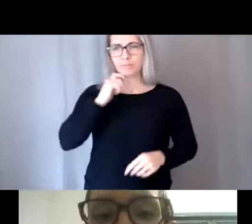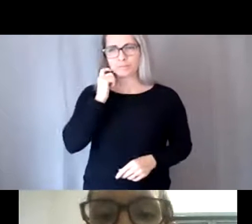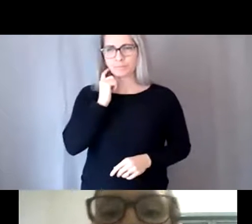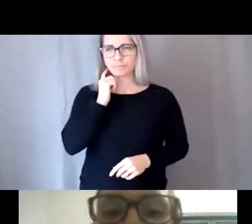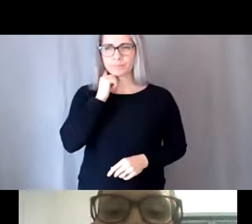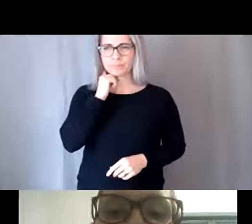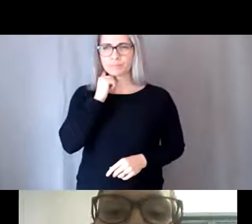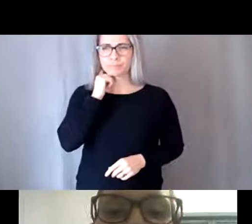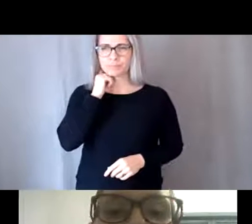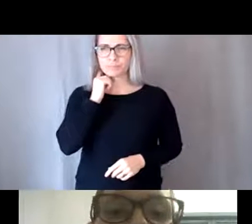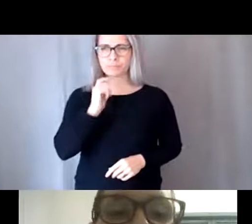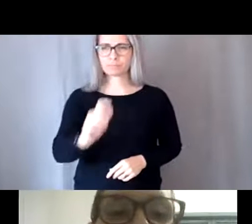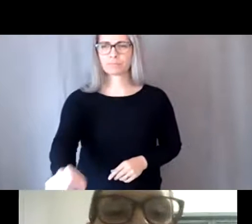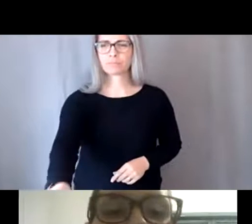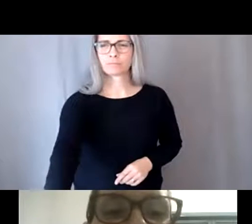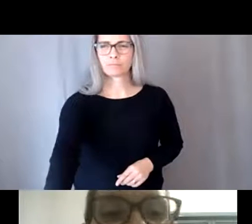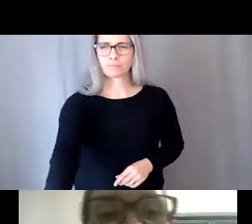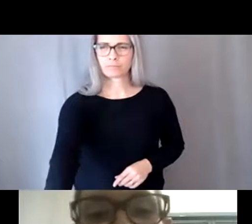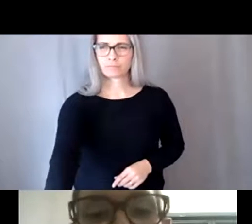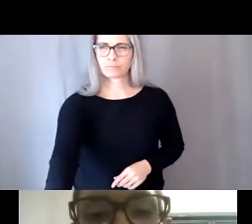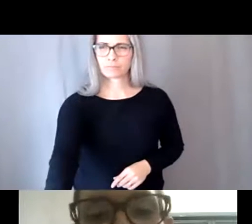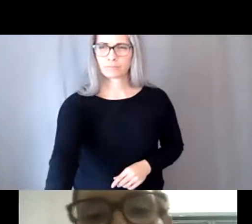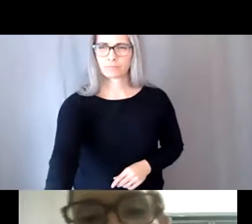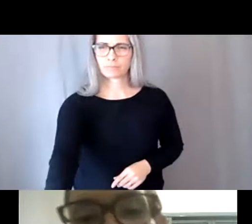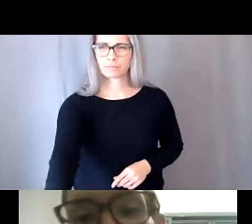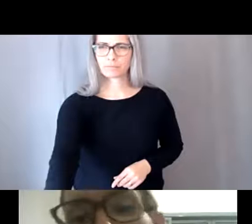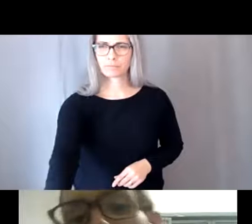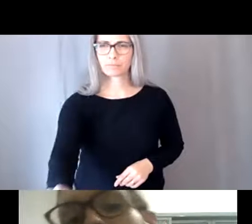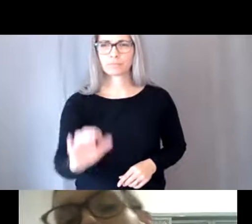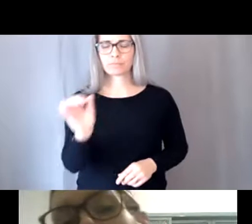dichotomies are ways of seeing the political spectrums of our times